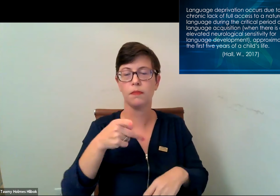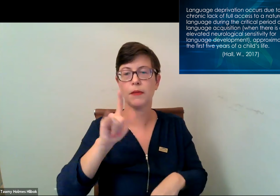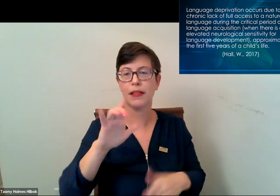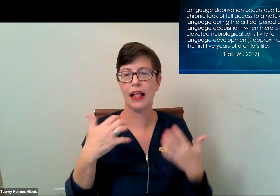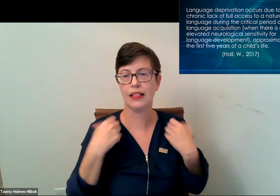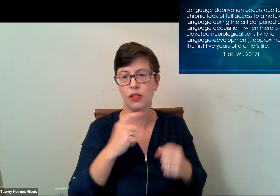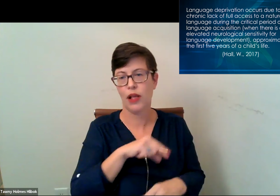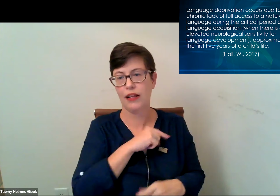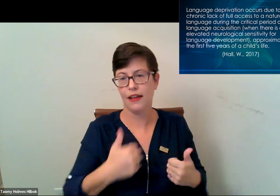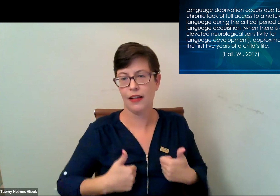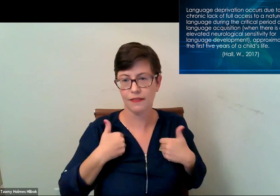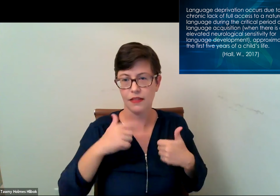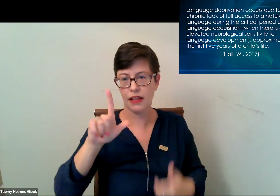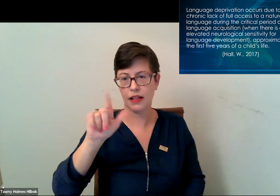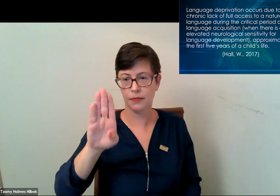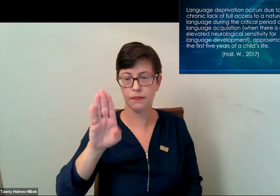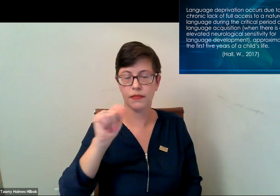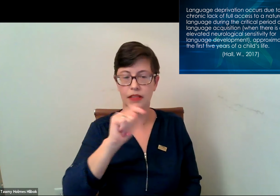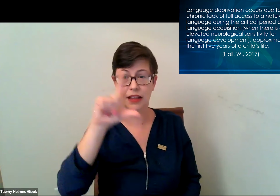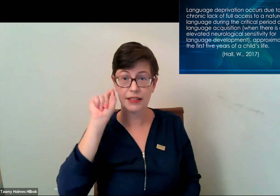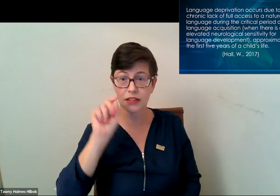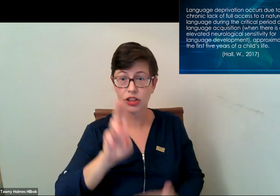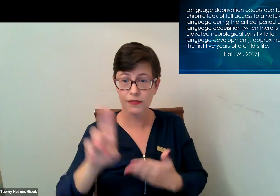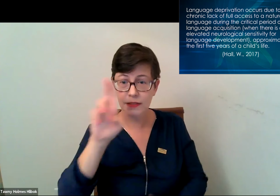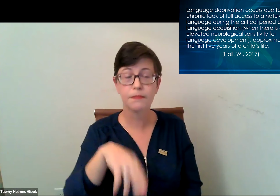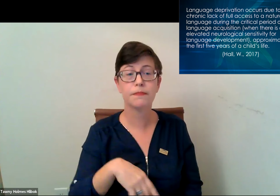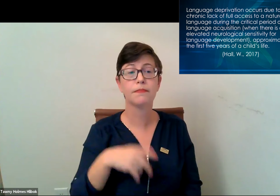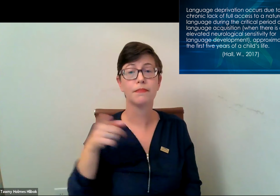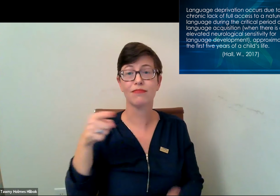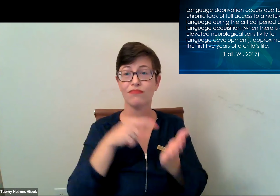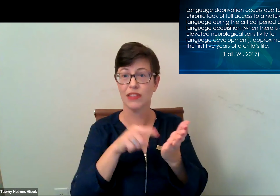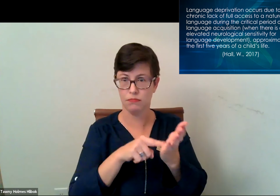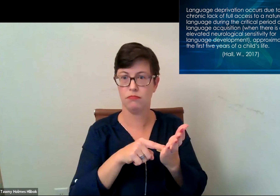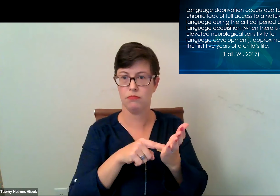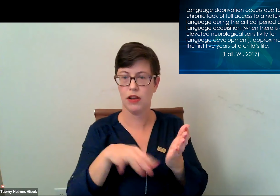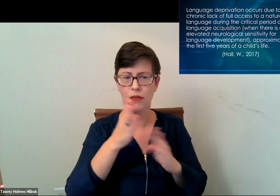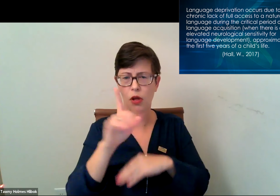has actually two studies for public regarding public health and the quality of life,